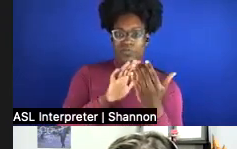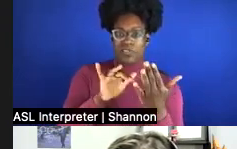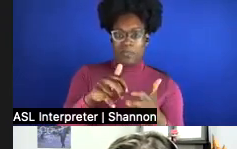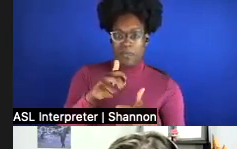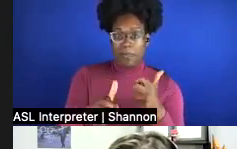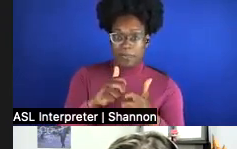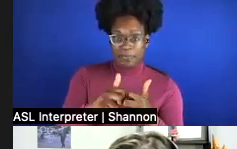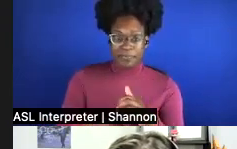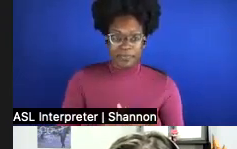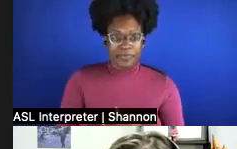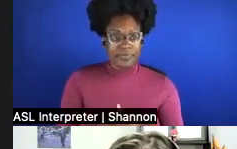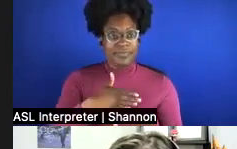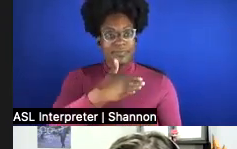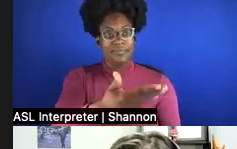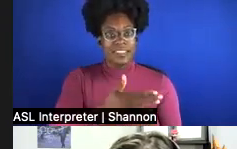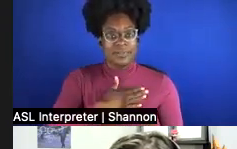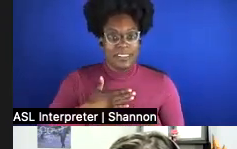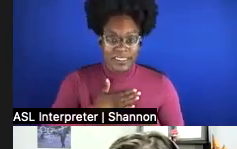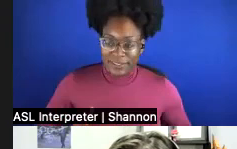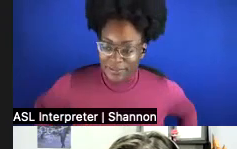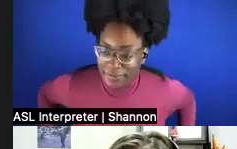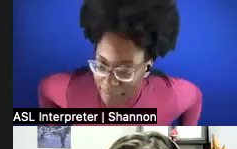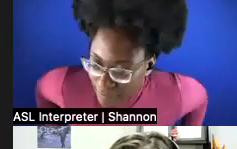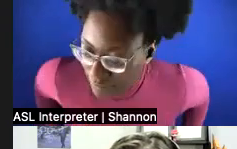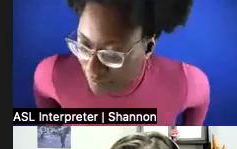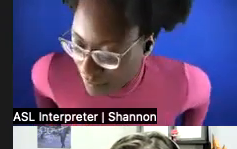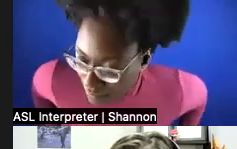Next slide, please, Bri. I'm just going to take a little drink here.